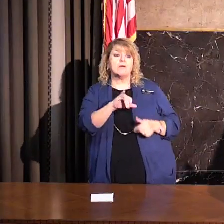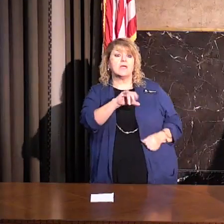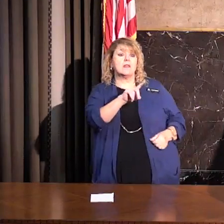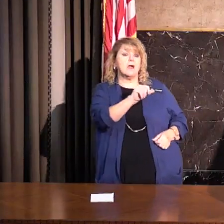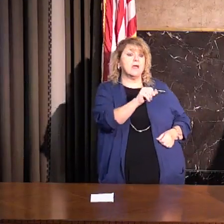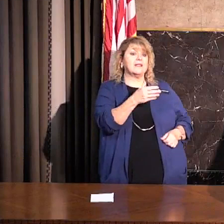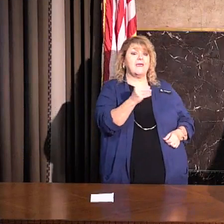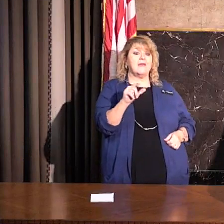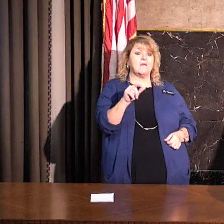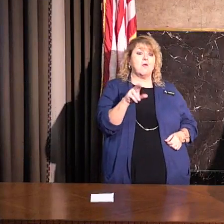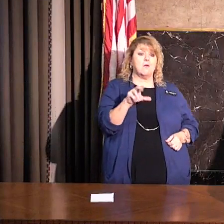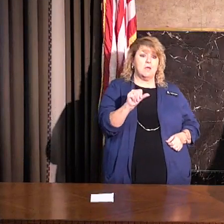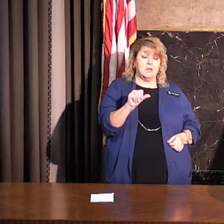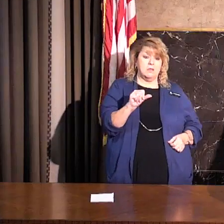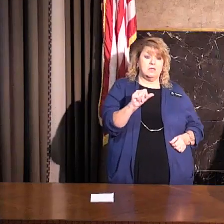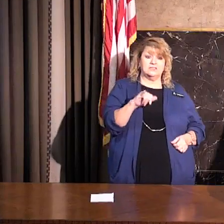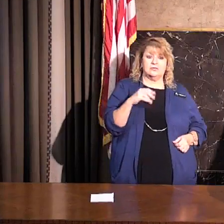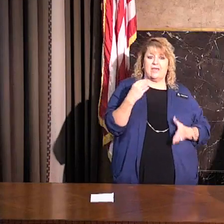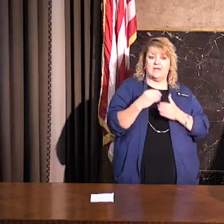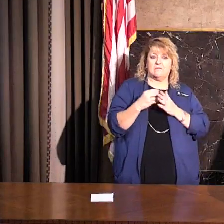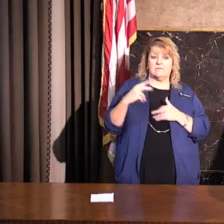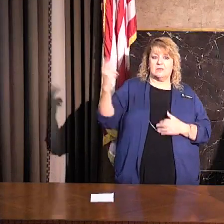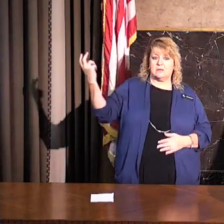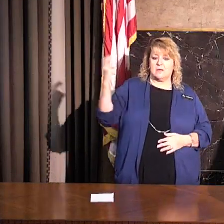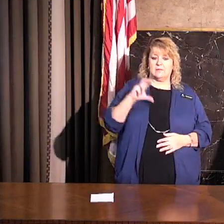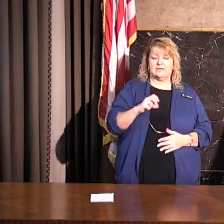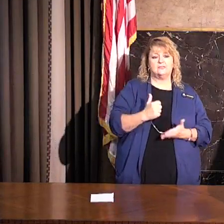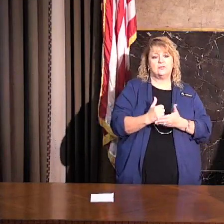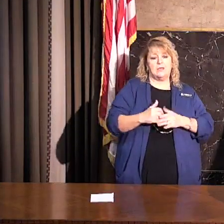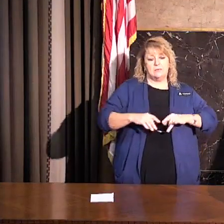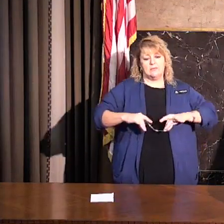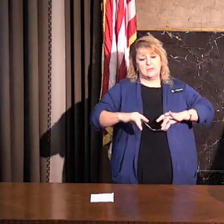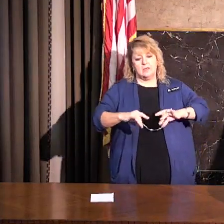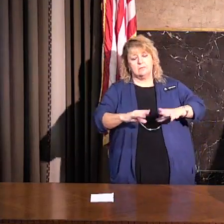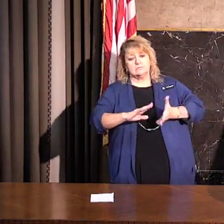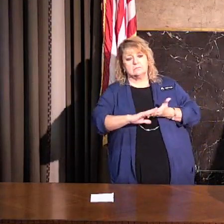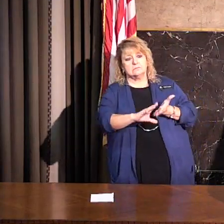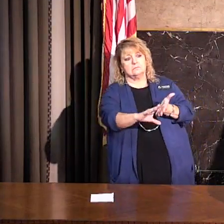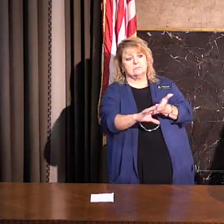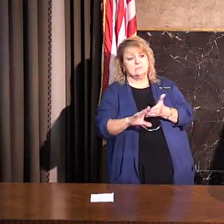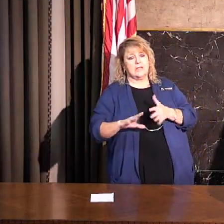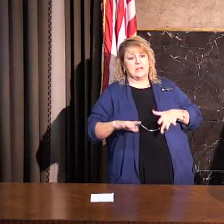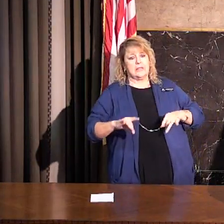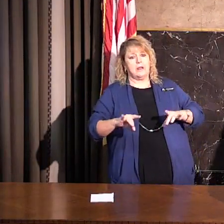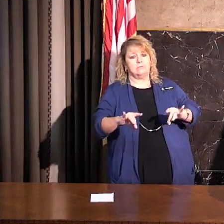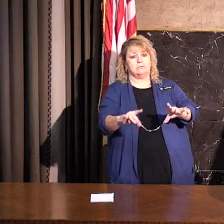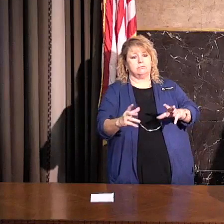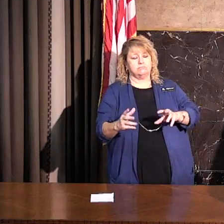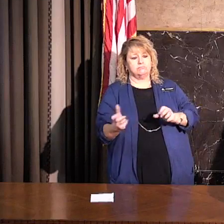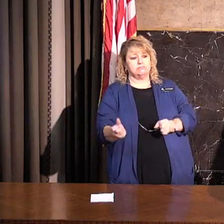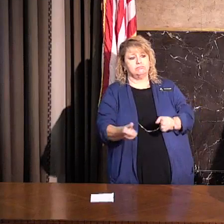Laura. Uh so that does have some additional relief uh for local governments in Southwest